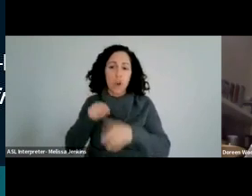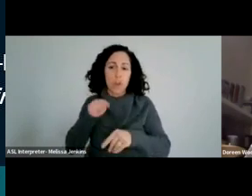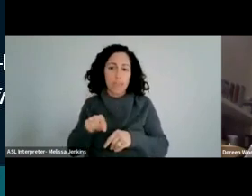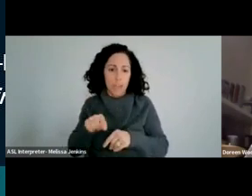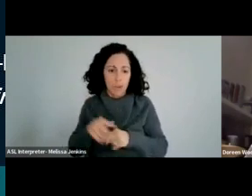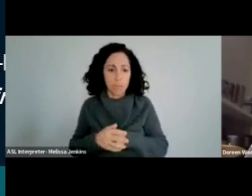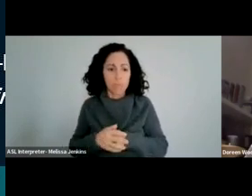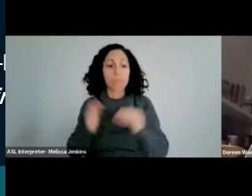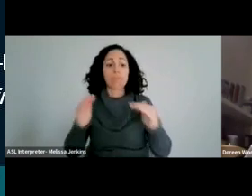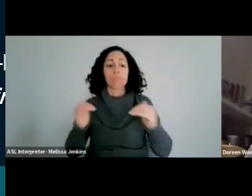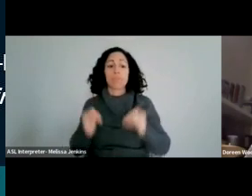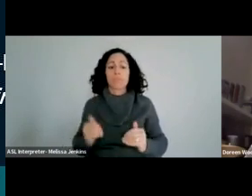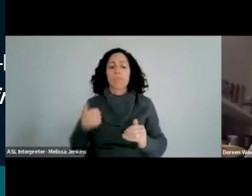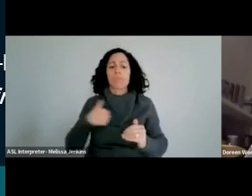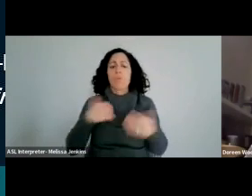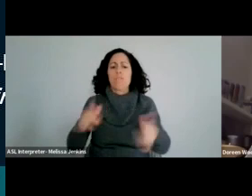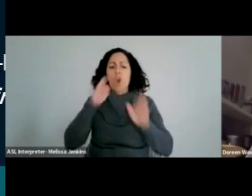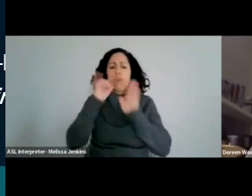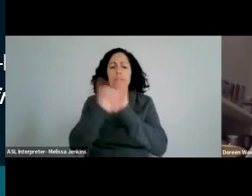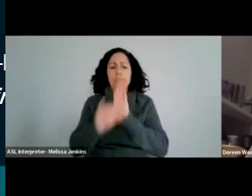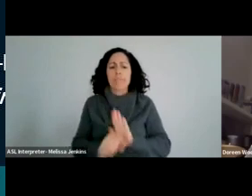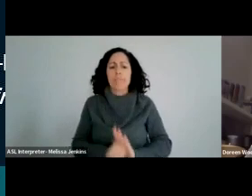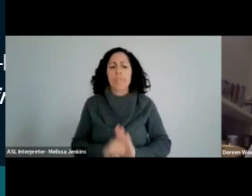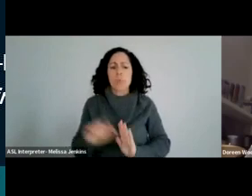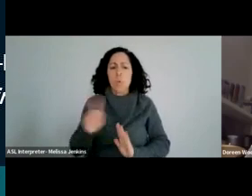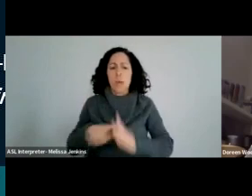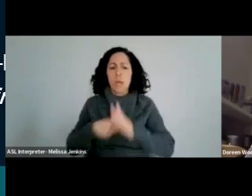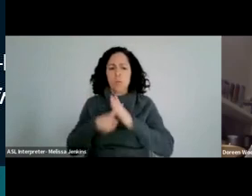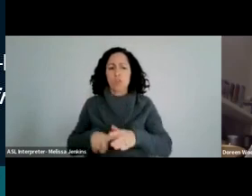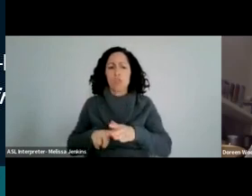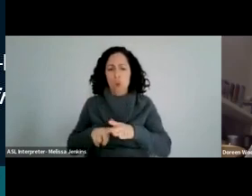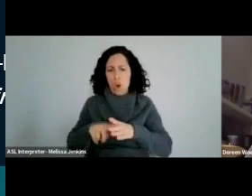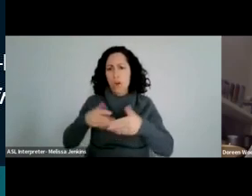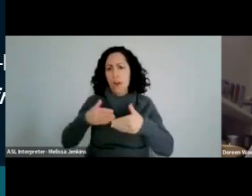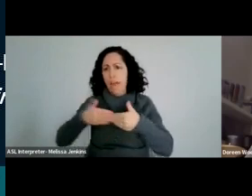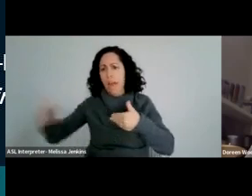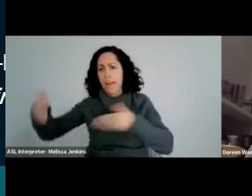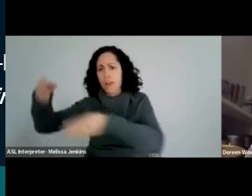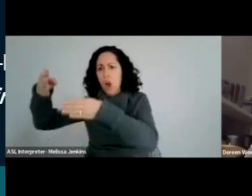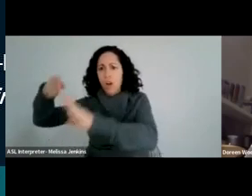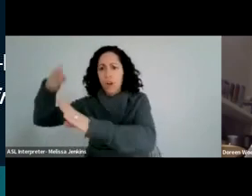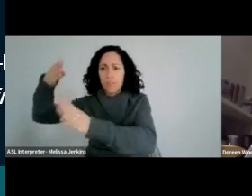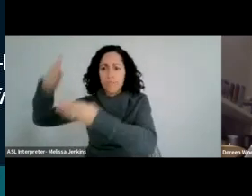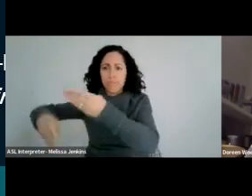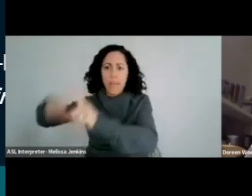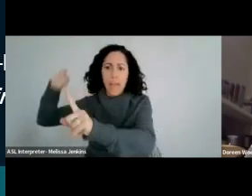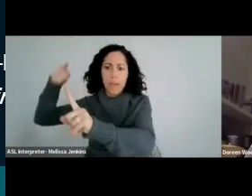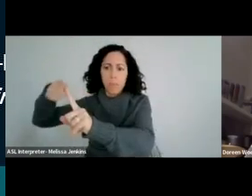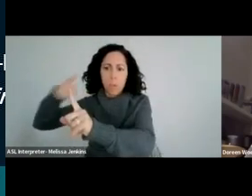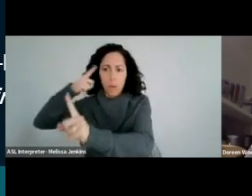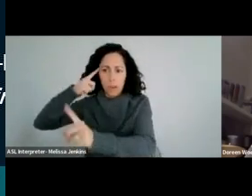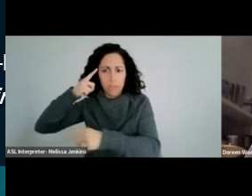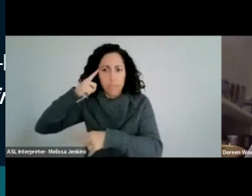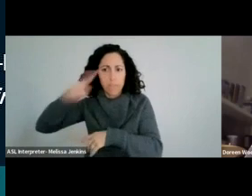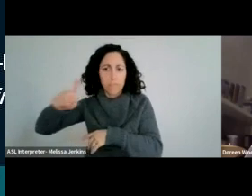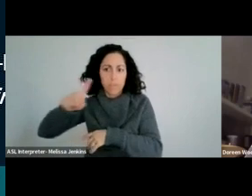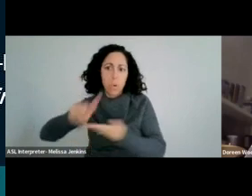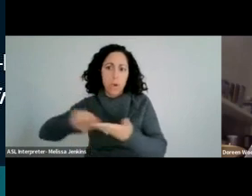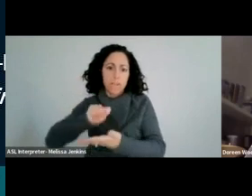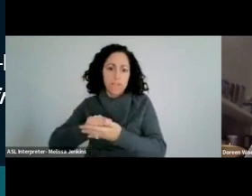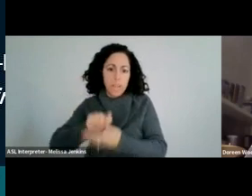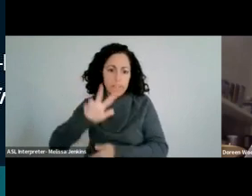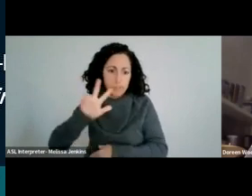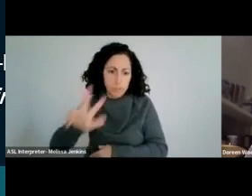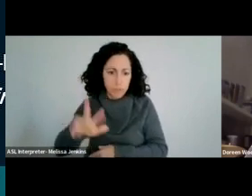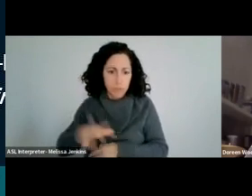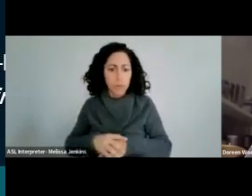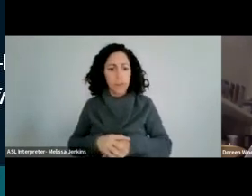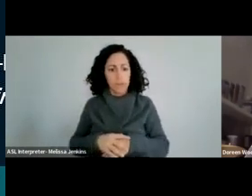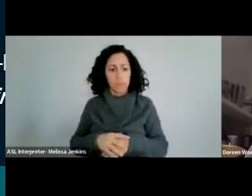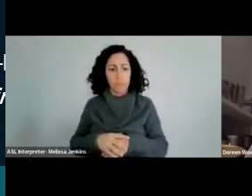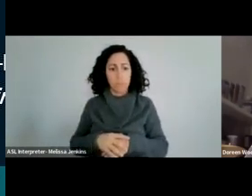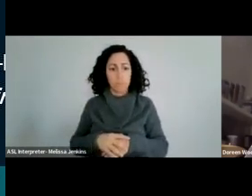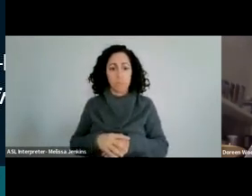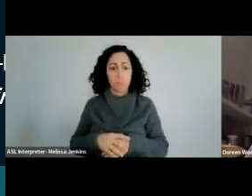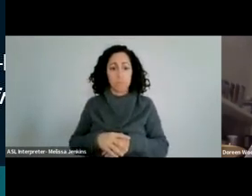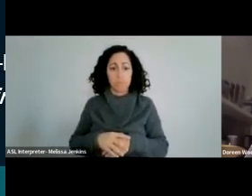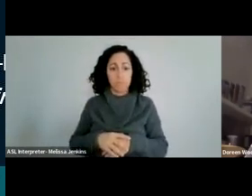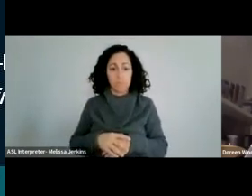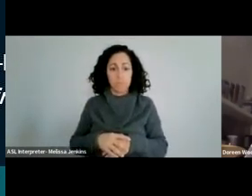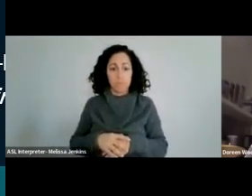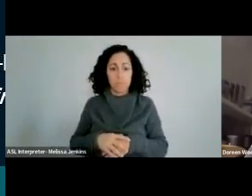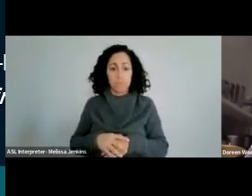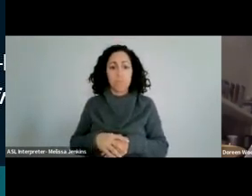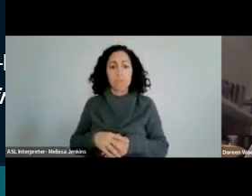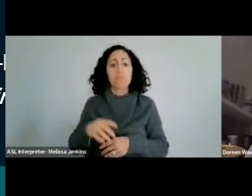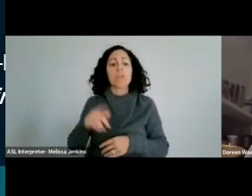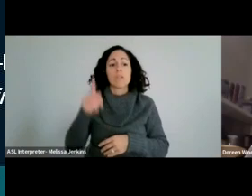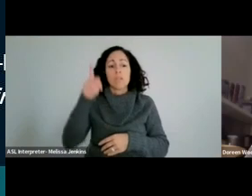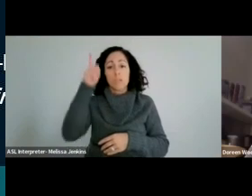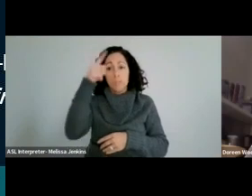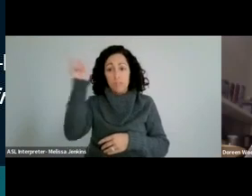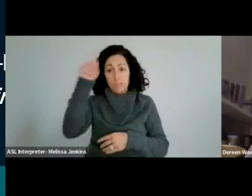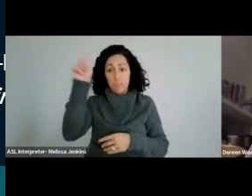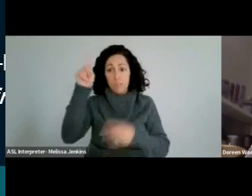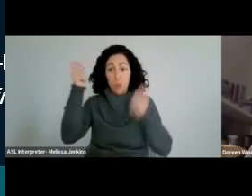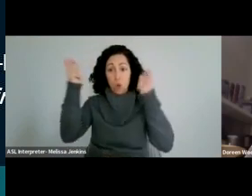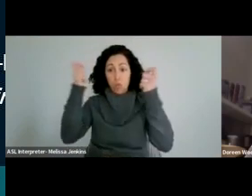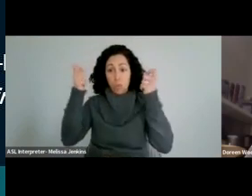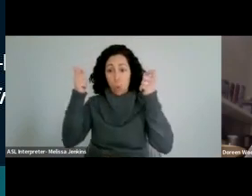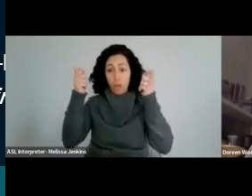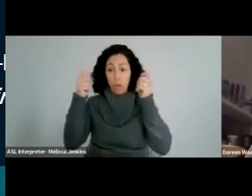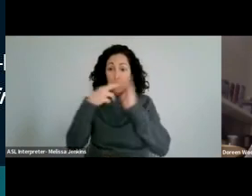These are BCVA for the advanced population and for the early-moderate population, we're looking instead at a static perimetry.